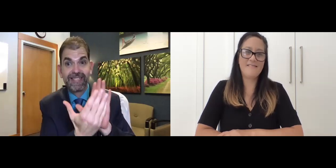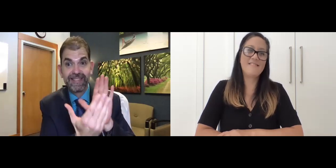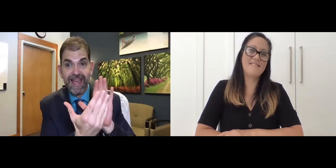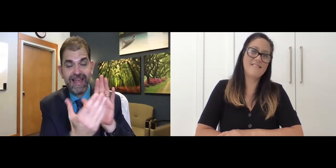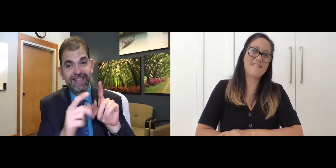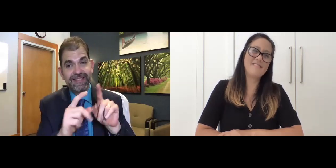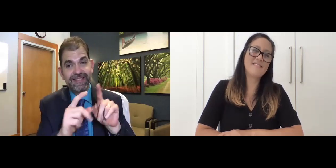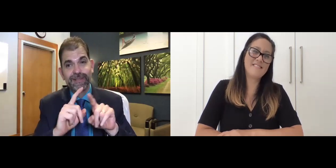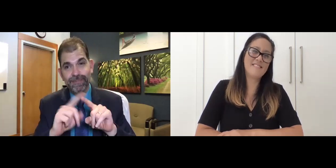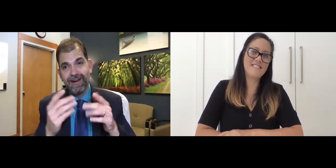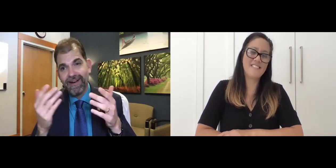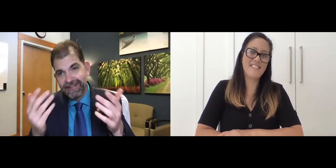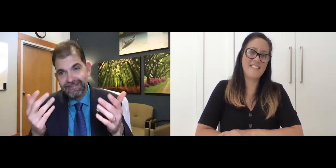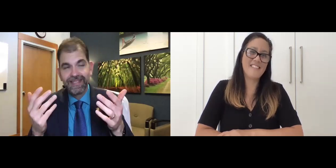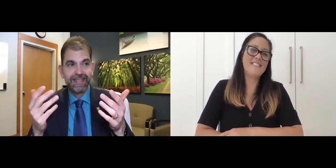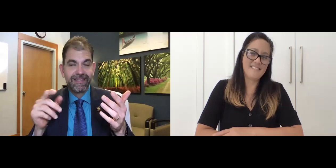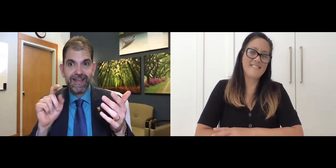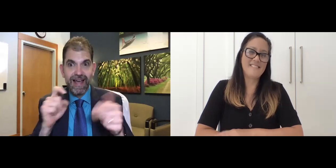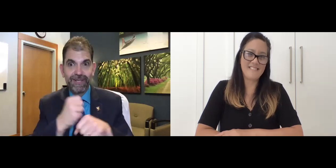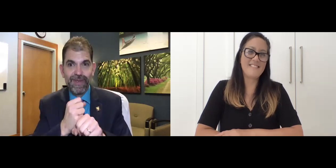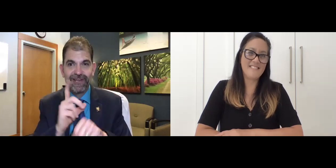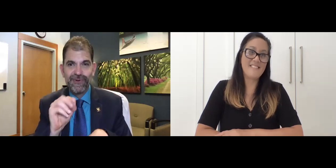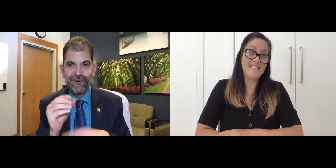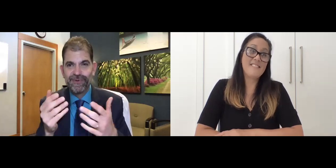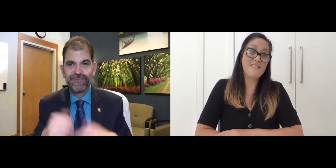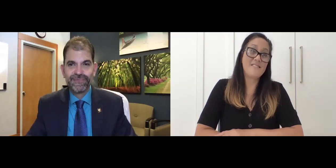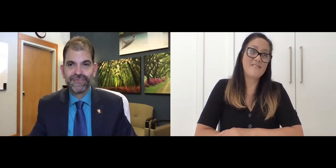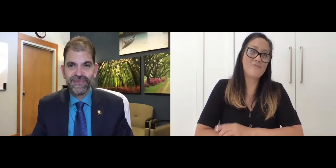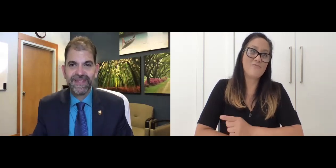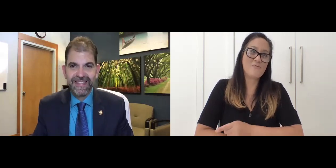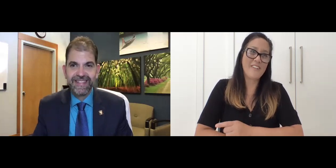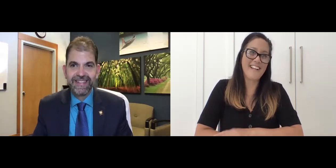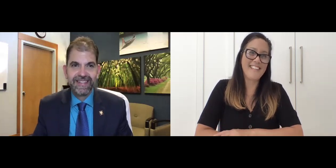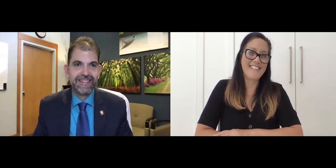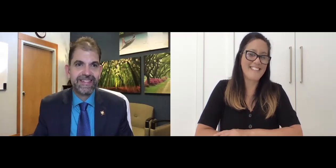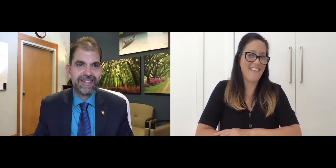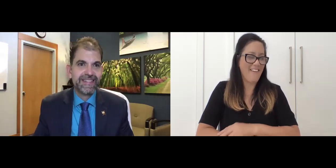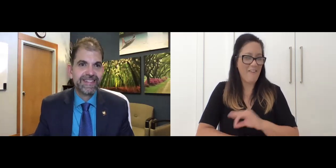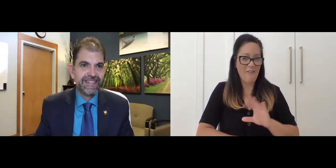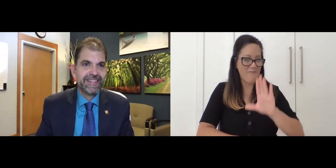It's not the same as face to face but we have to make do.